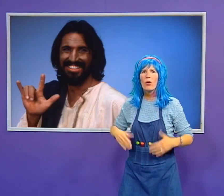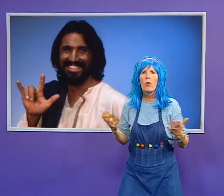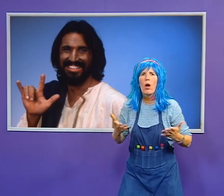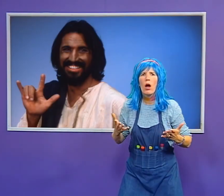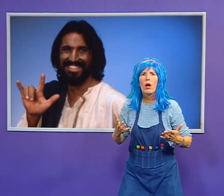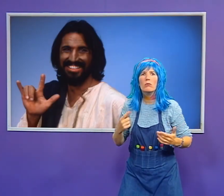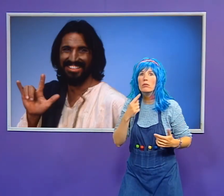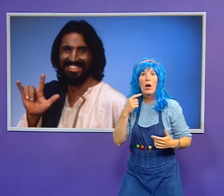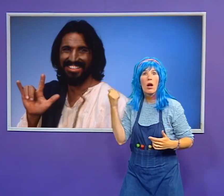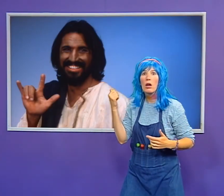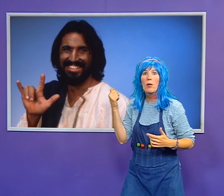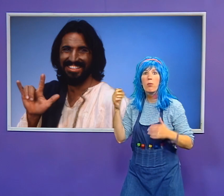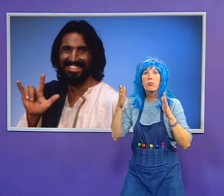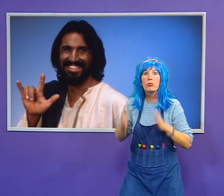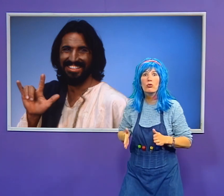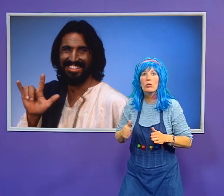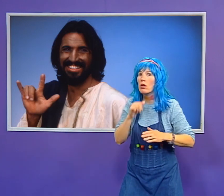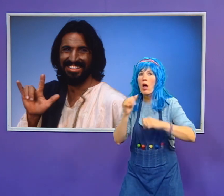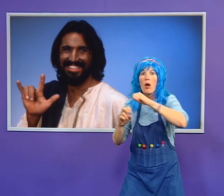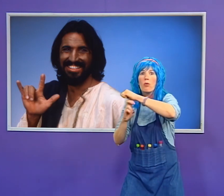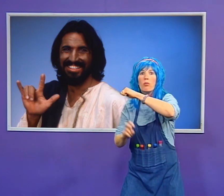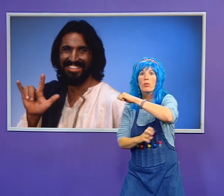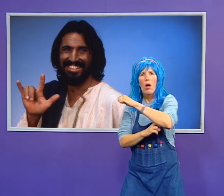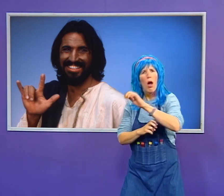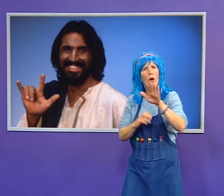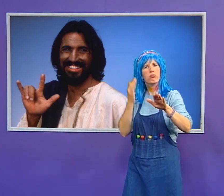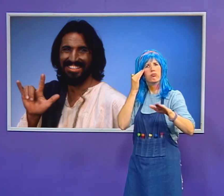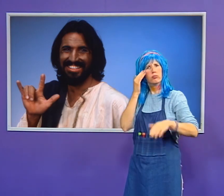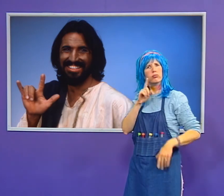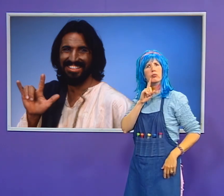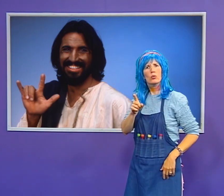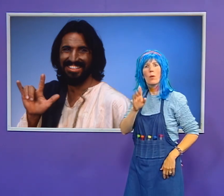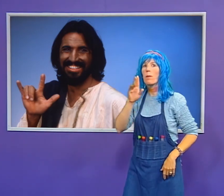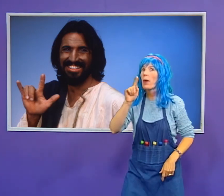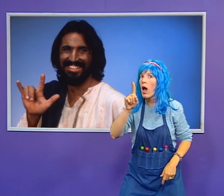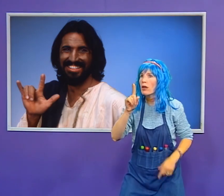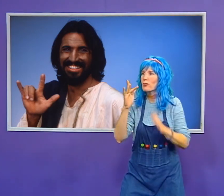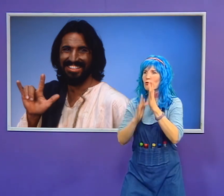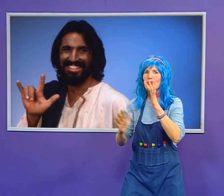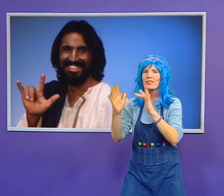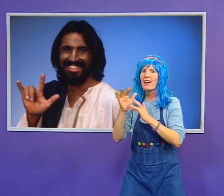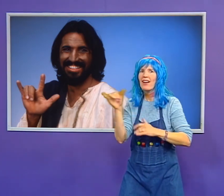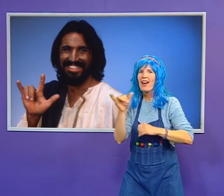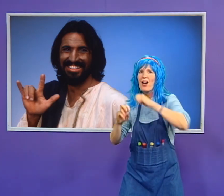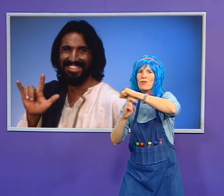WHAT? YOU SAY JESUS IS A PERSON NOT A BRIDGE? WELL THAT'S TRUE, BUT JESUS IS LIKE A BRIDGE.